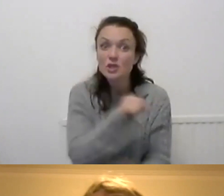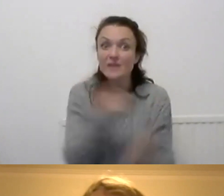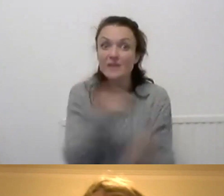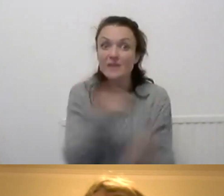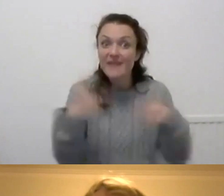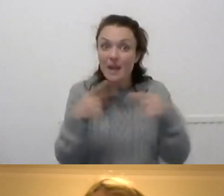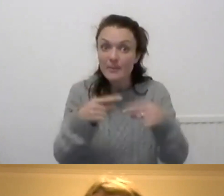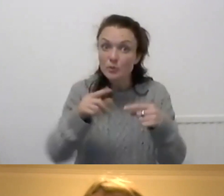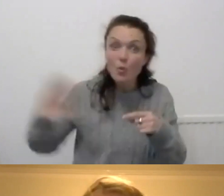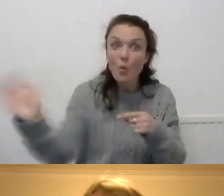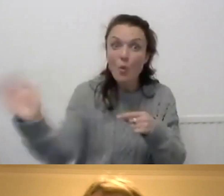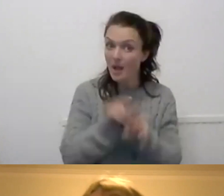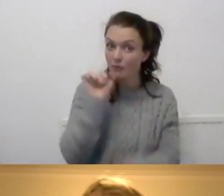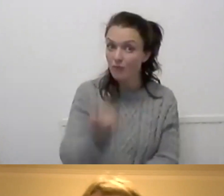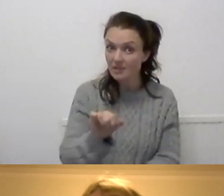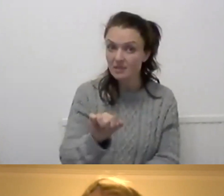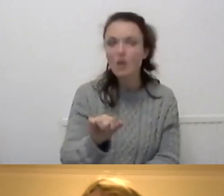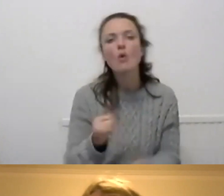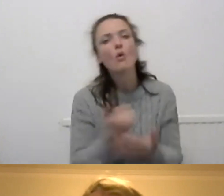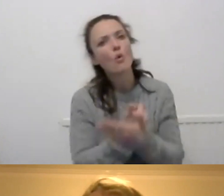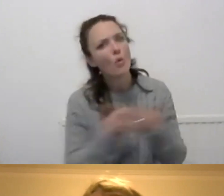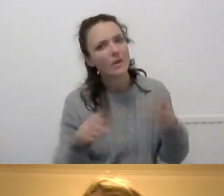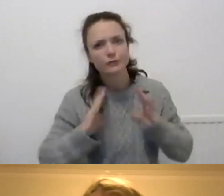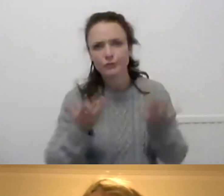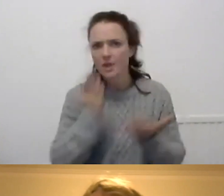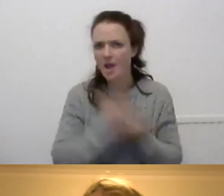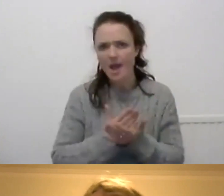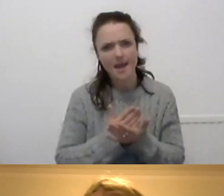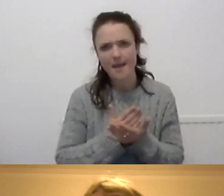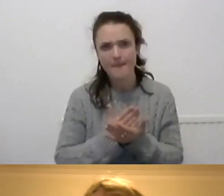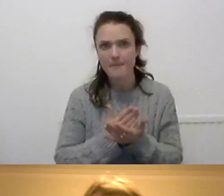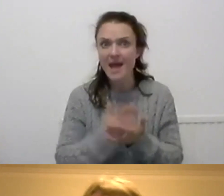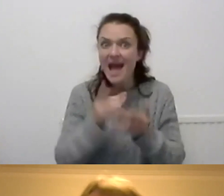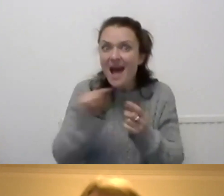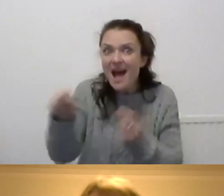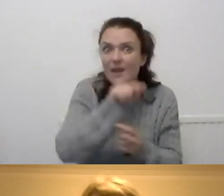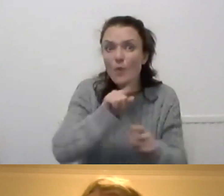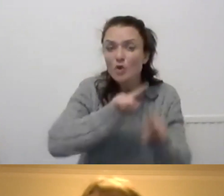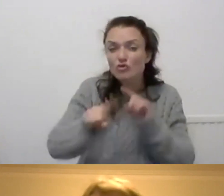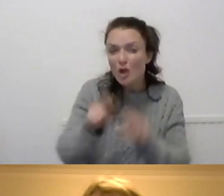be free. If anyone charged tries to charge you for it, refuse it, try to take their name, take